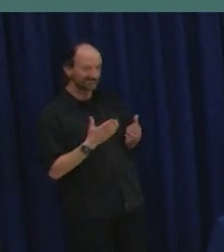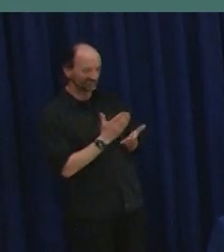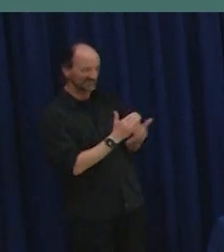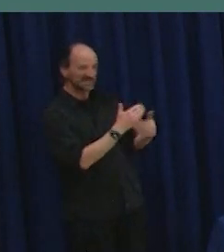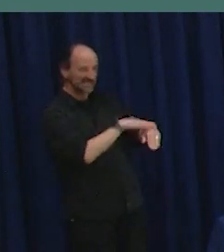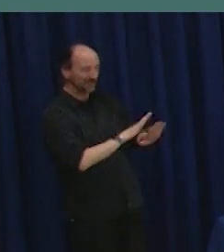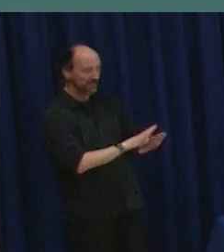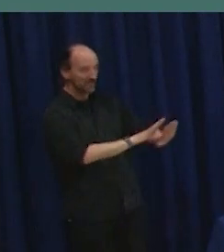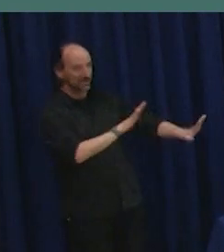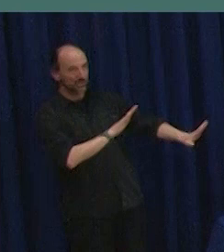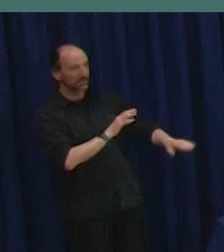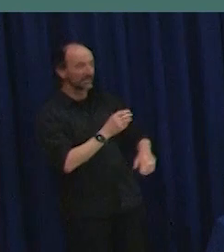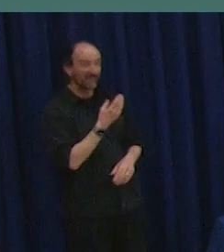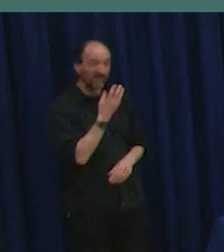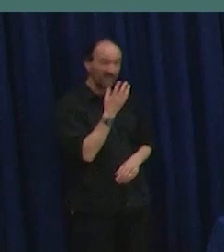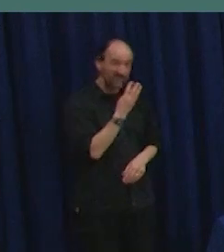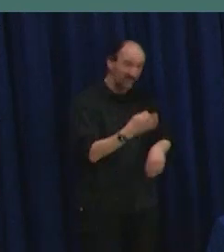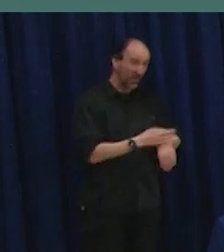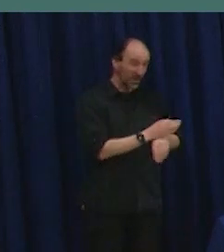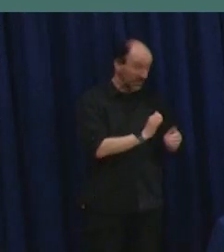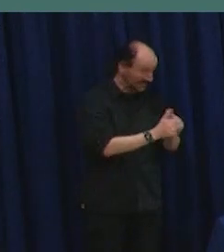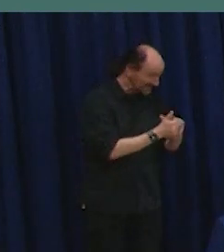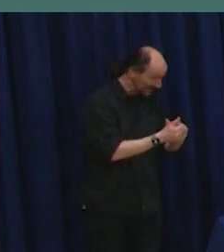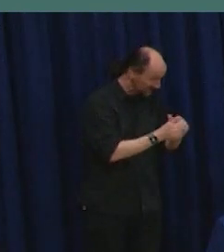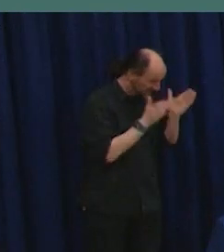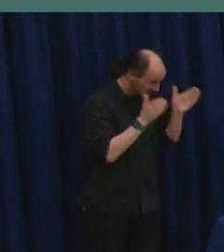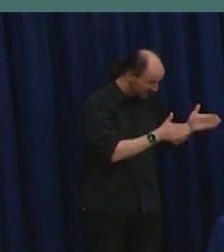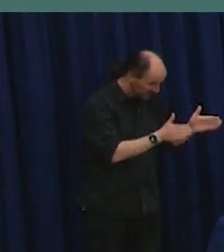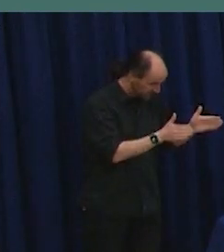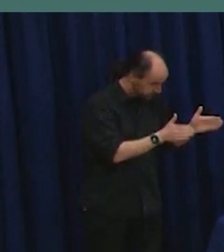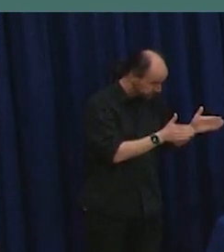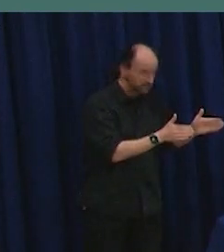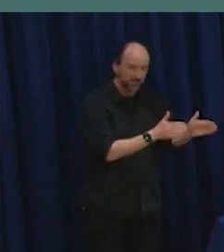in an exam could you get the extra time okay, who could sit still for that long and perform well,